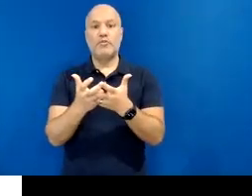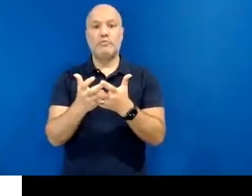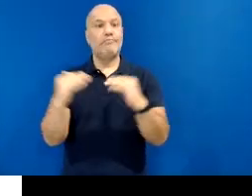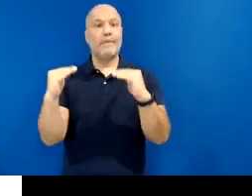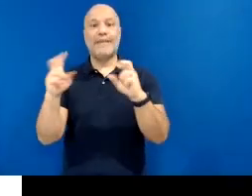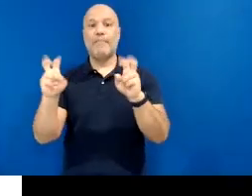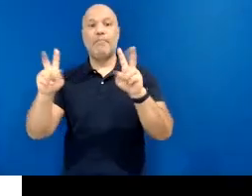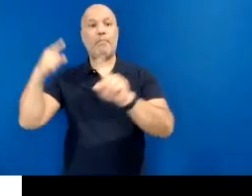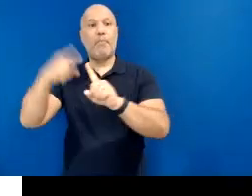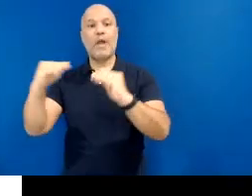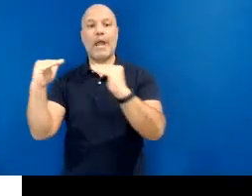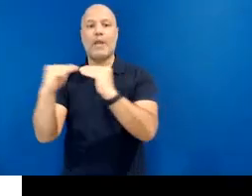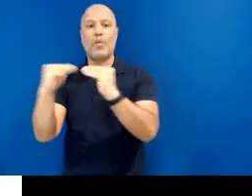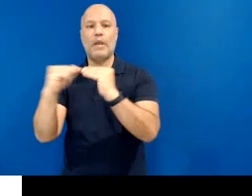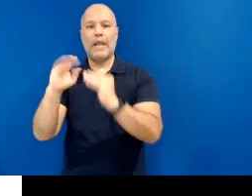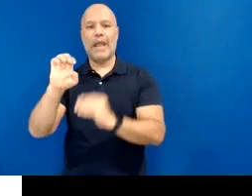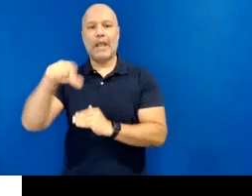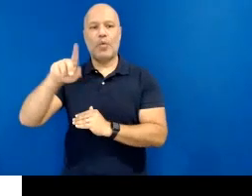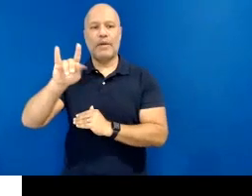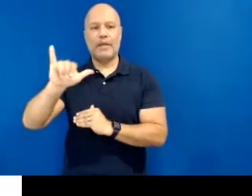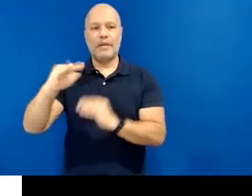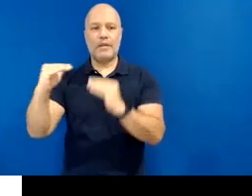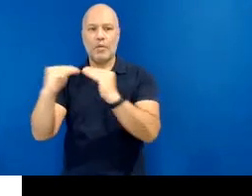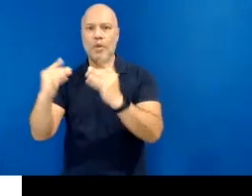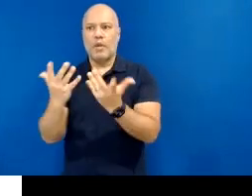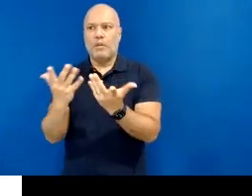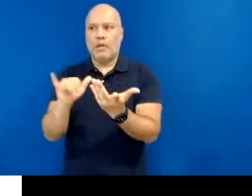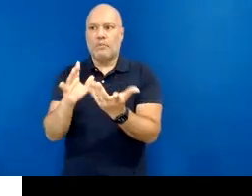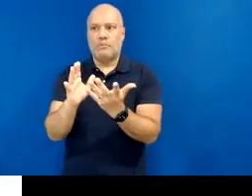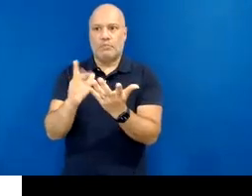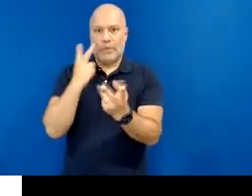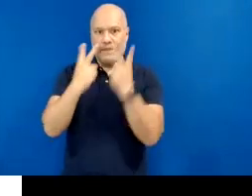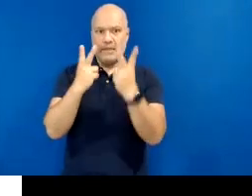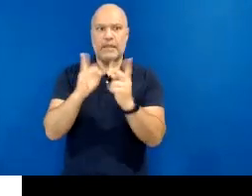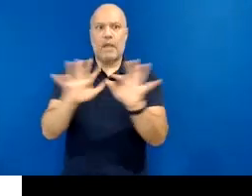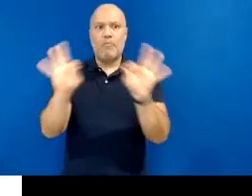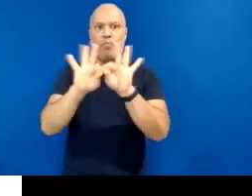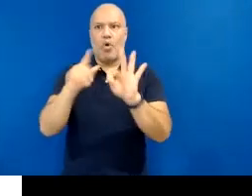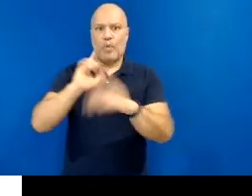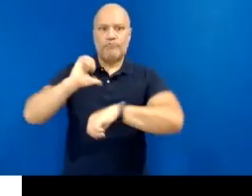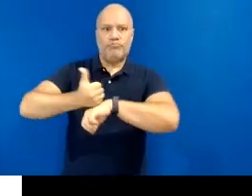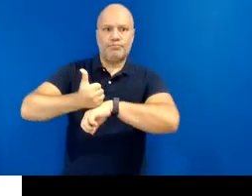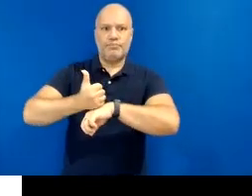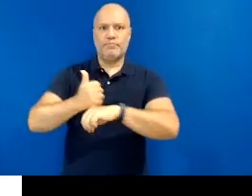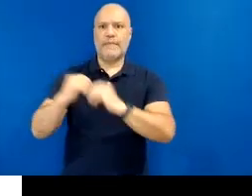and we're hearing about equity and that equity framework right throughout our college colleges, throughout our district.